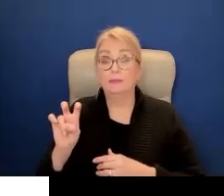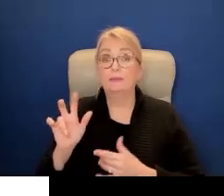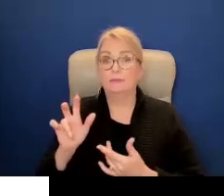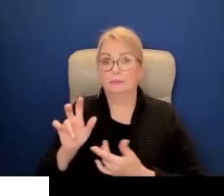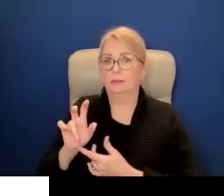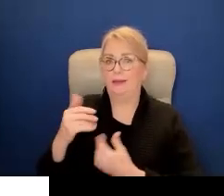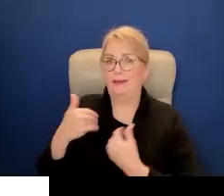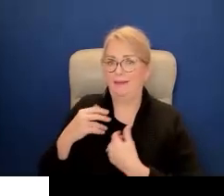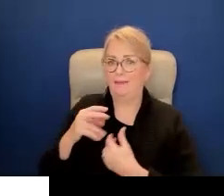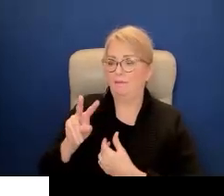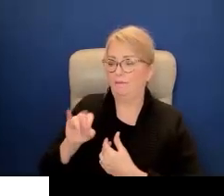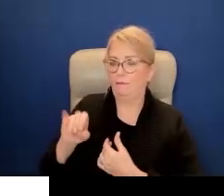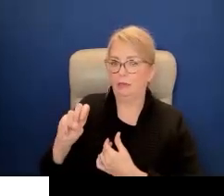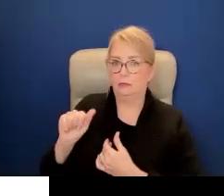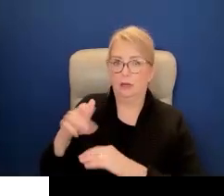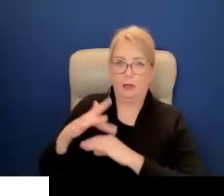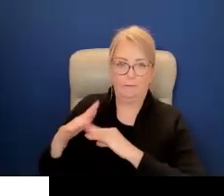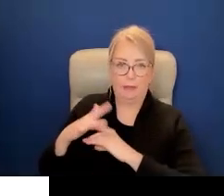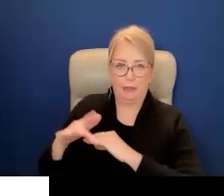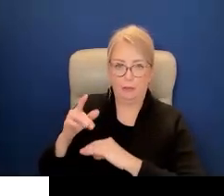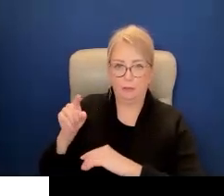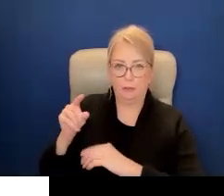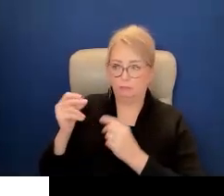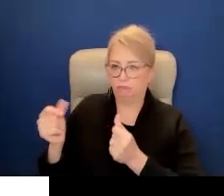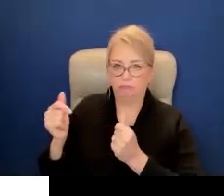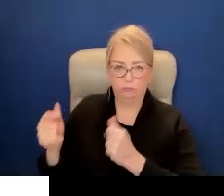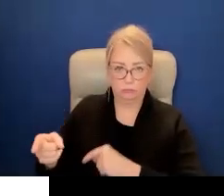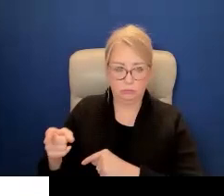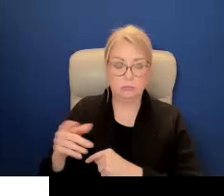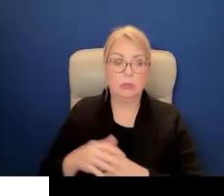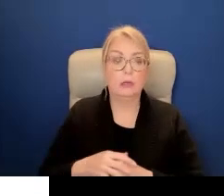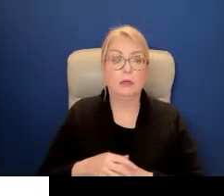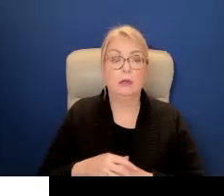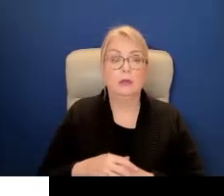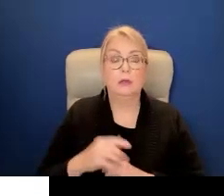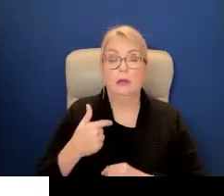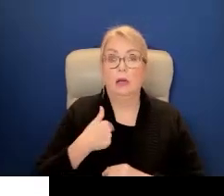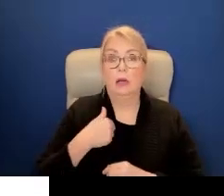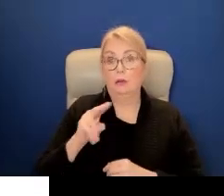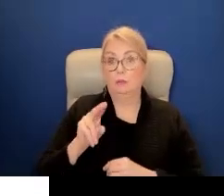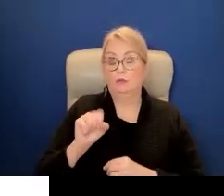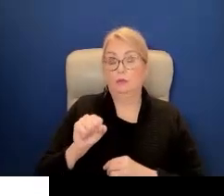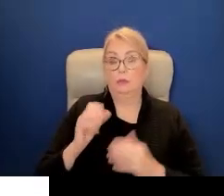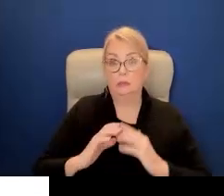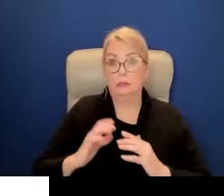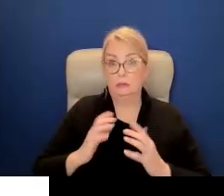So, for instance, let's say I'm a U.S. citizen and I want to file for my mom.